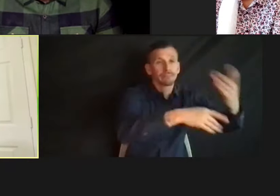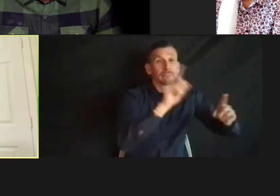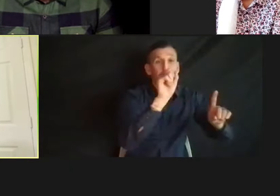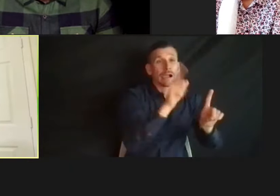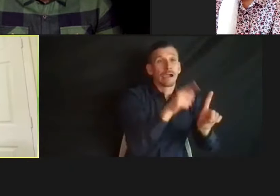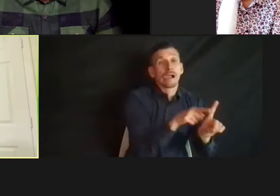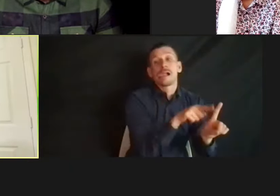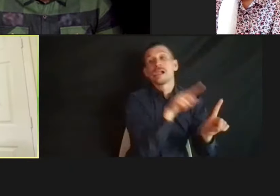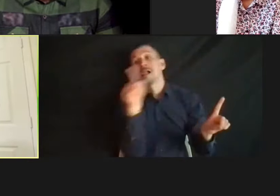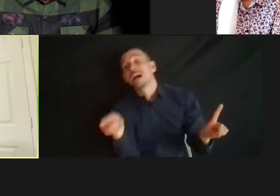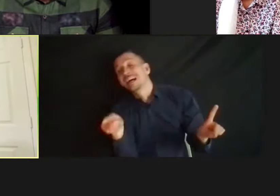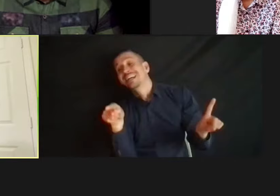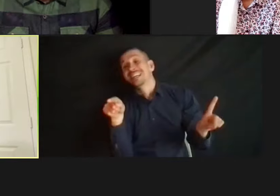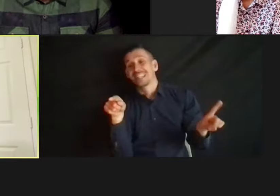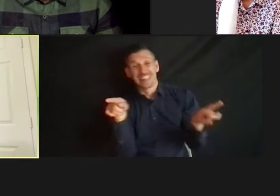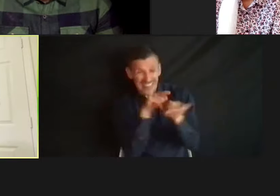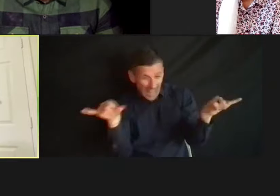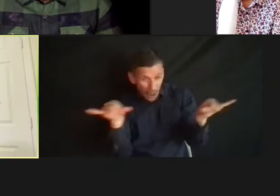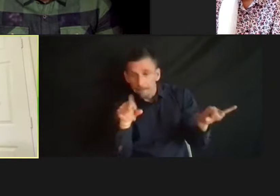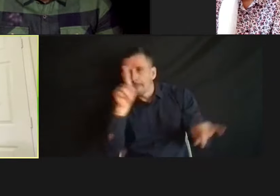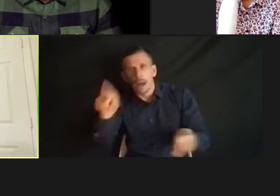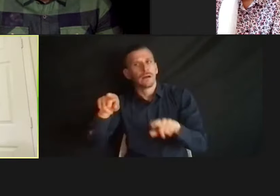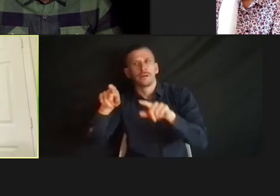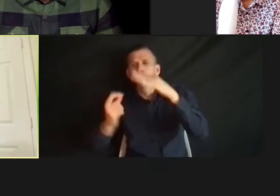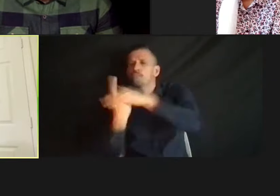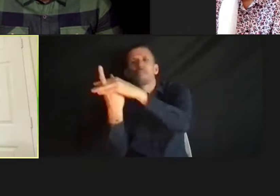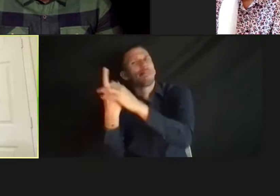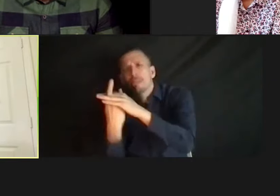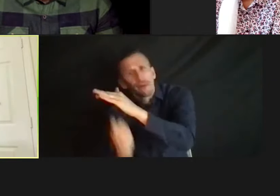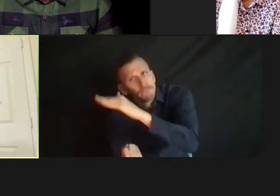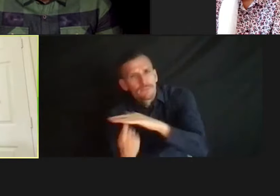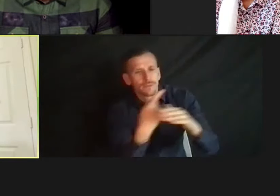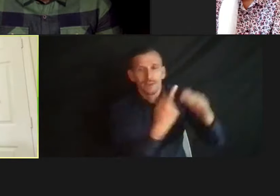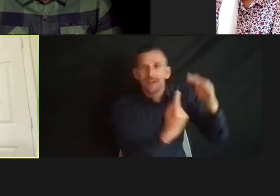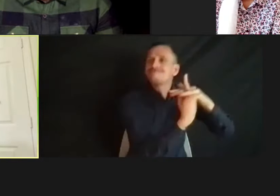I'm from The Gambia, but my forefathers were from Guinea, my mother's born in Mali. It cannot focus